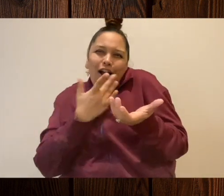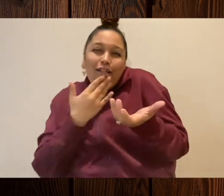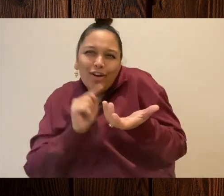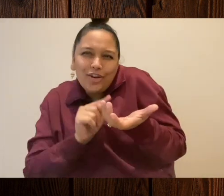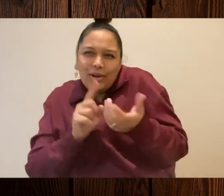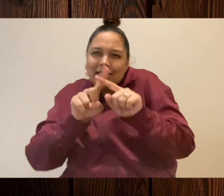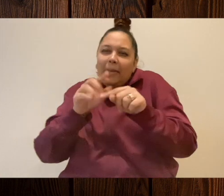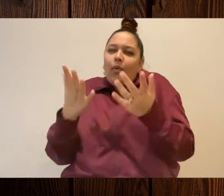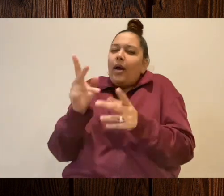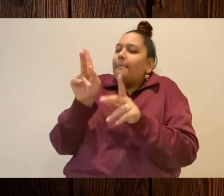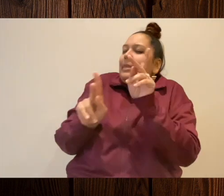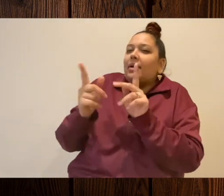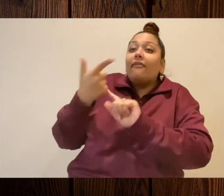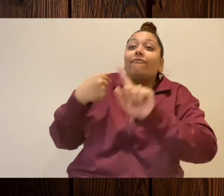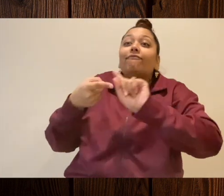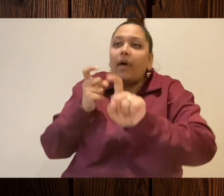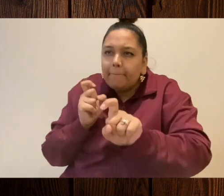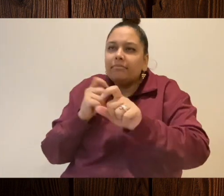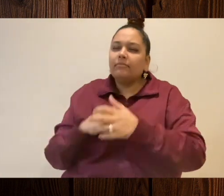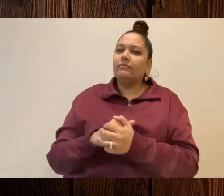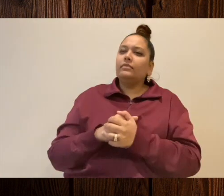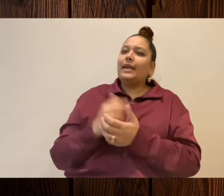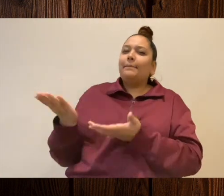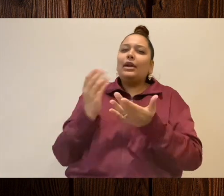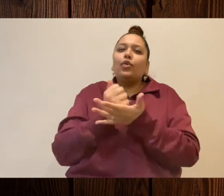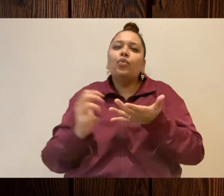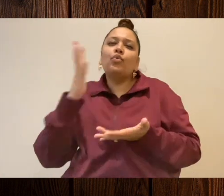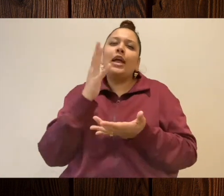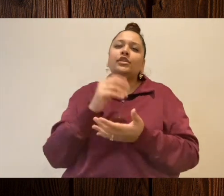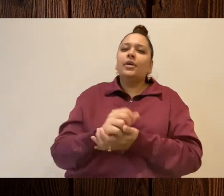been mostly a singer who plays piano and in the last few years,